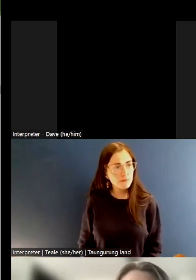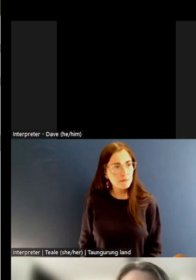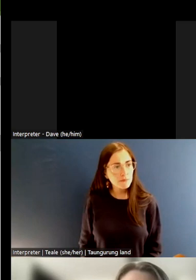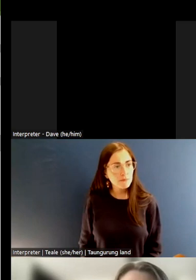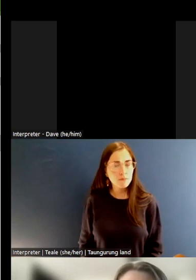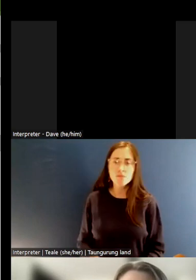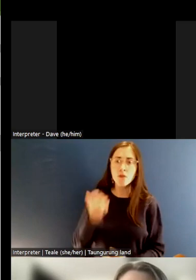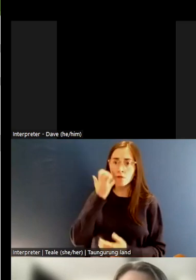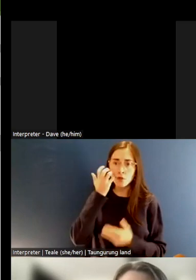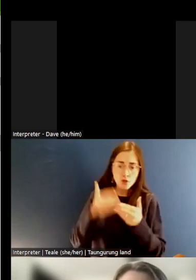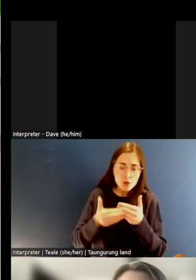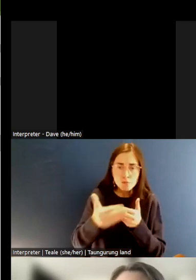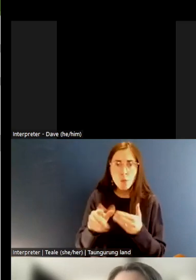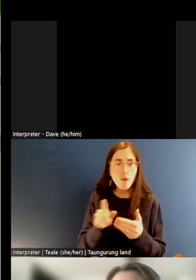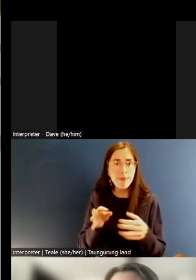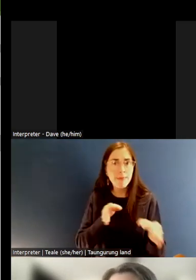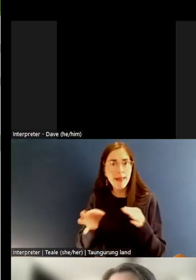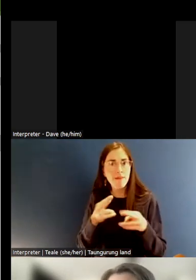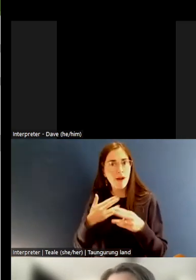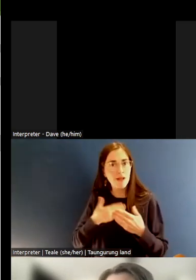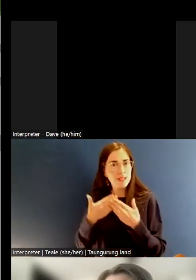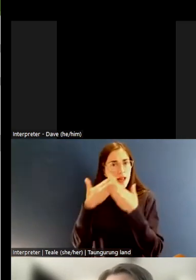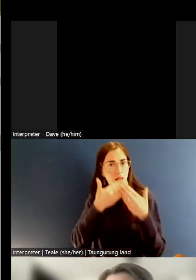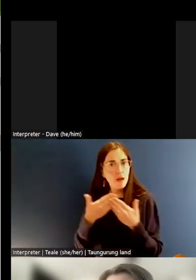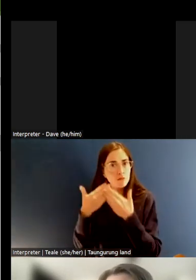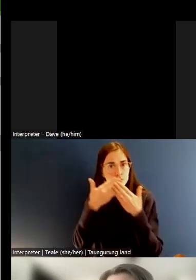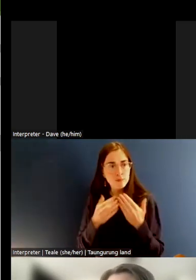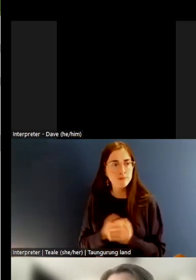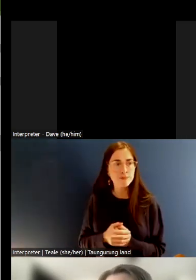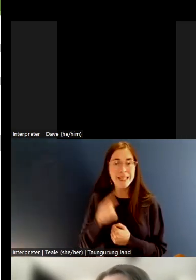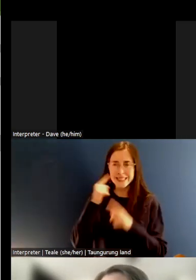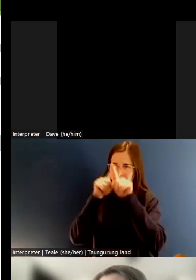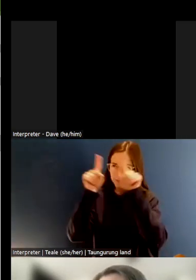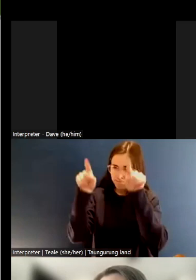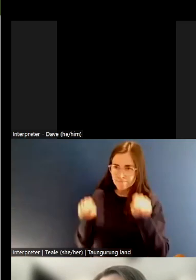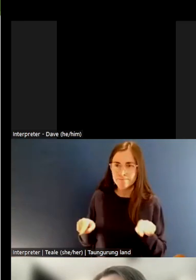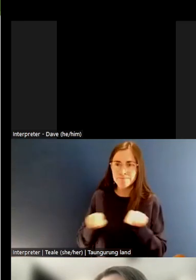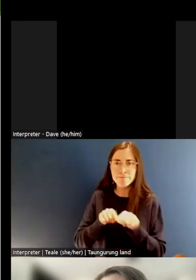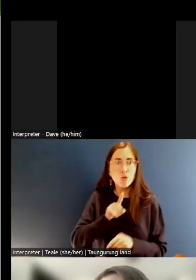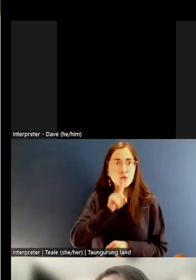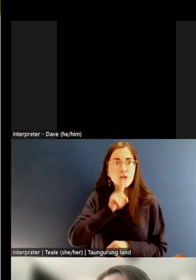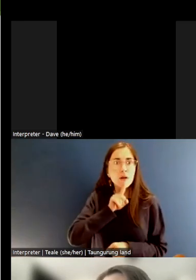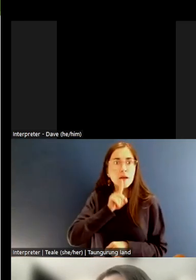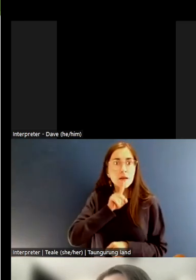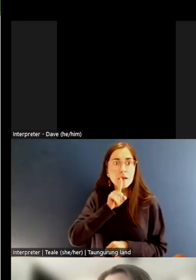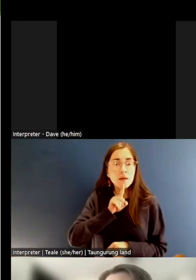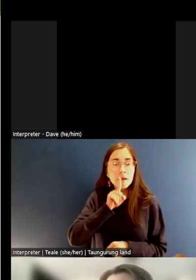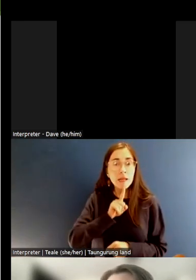we found that where I've put in the red there, there's quite a few people that had hearing loss that only had one change